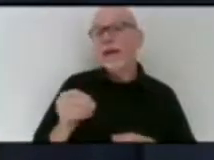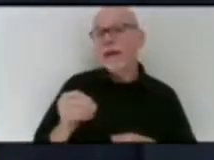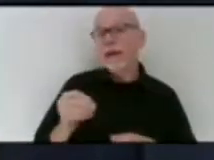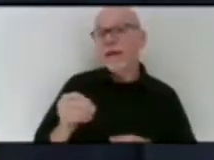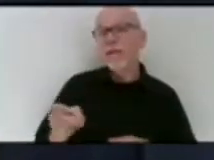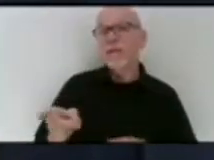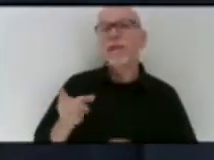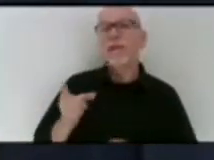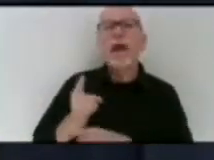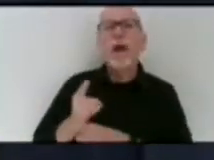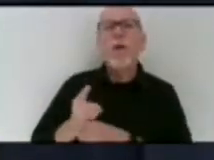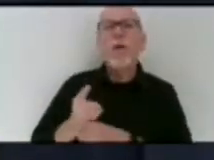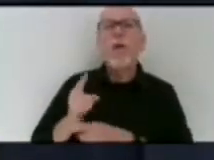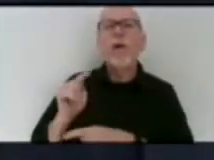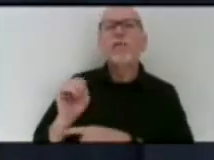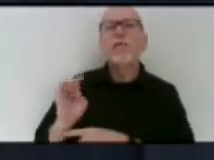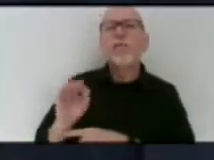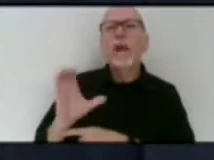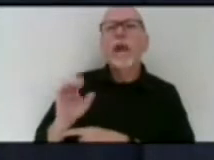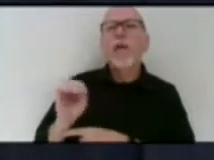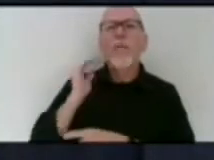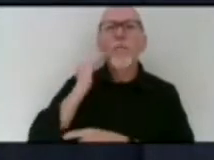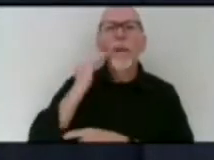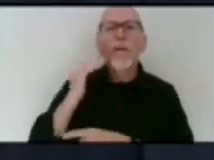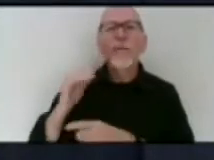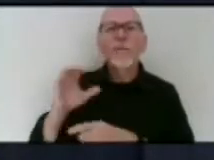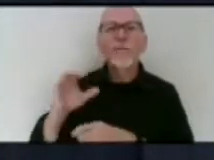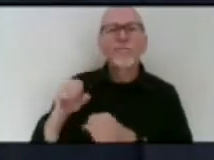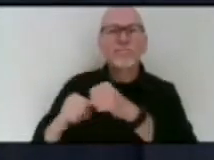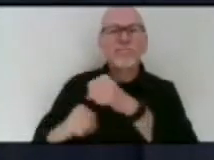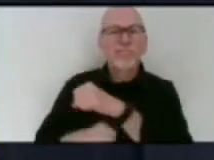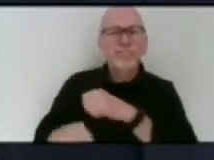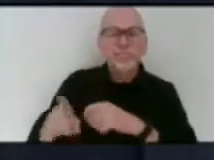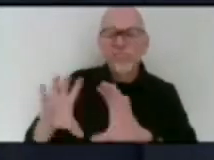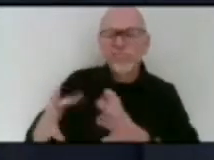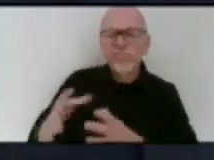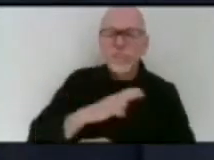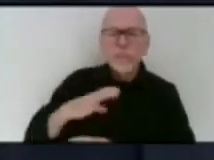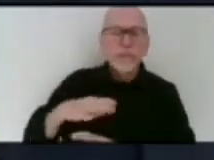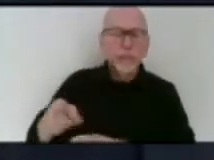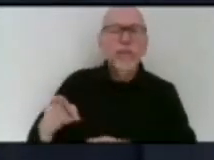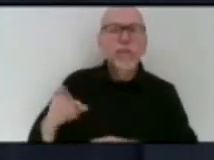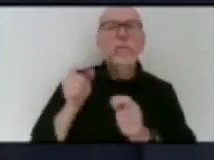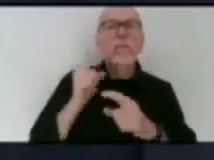Tobacco Commission, together with local partners and citizen input, will